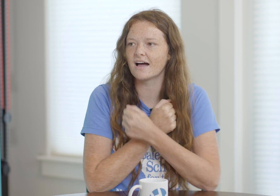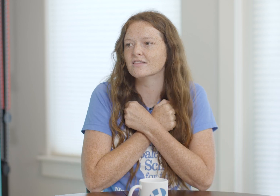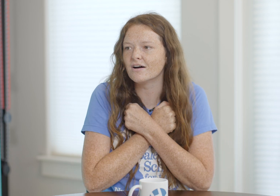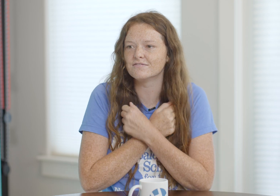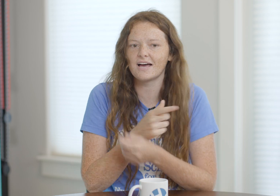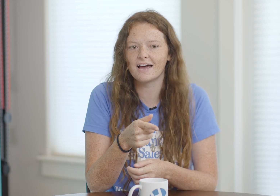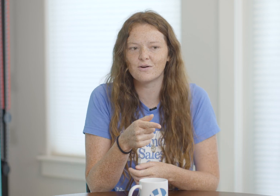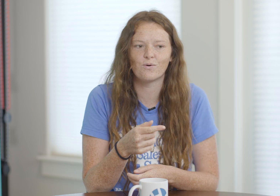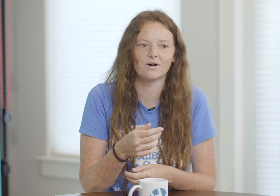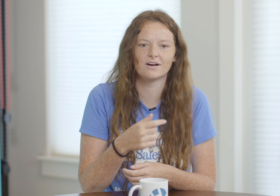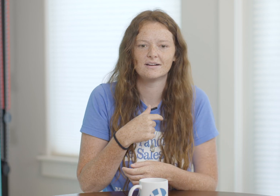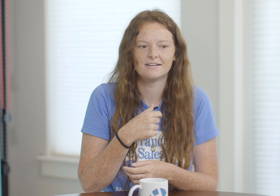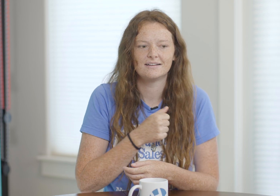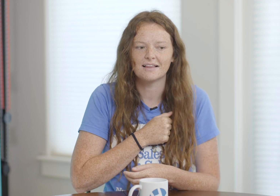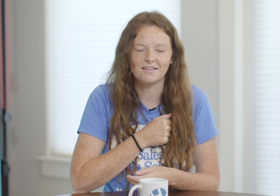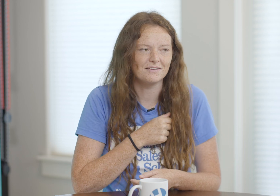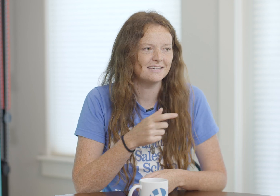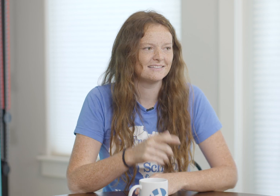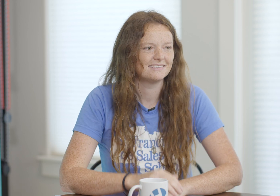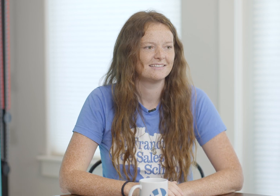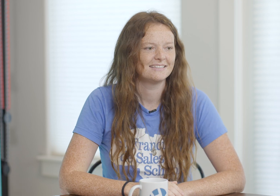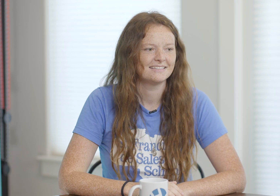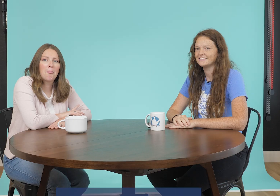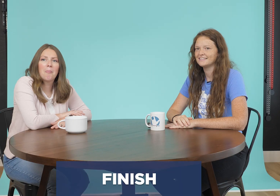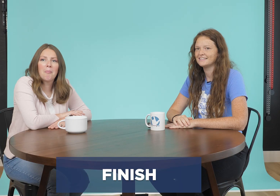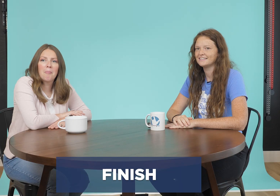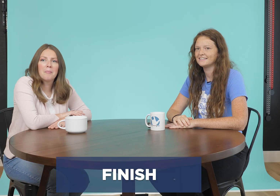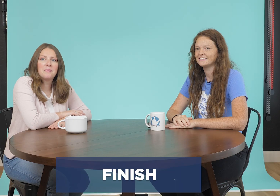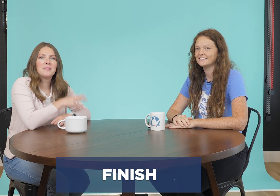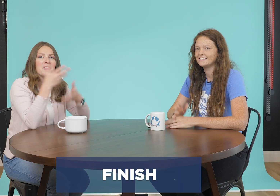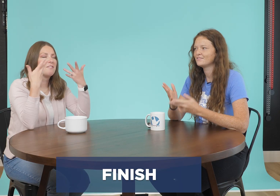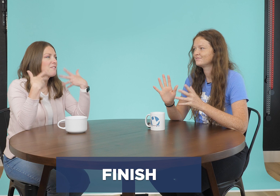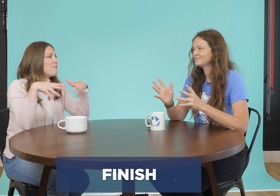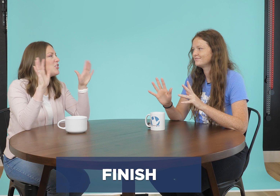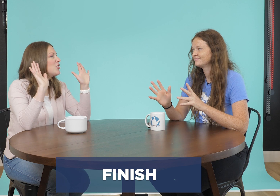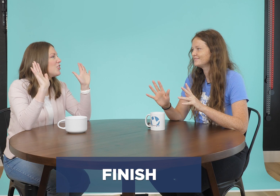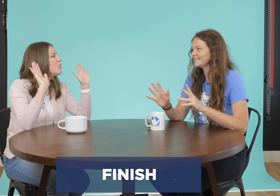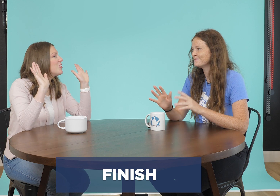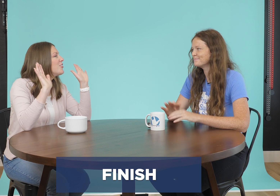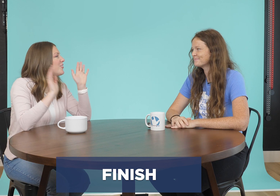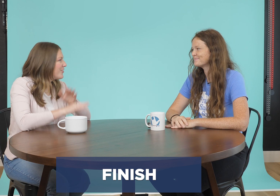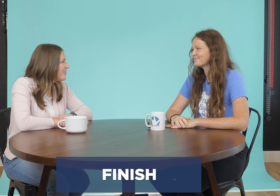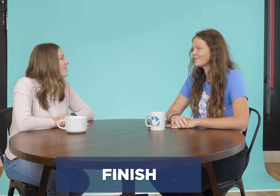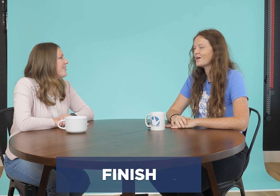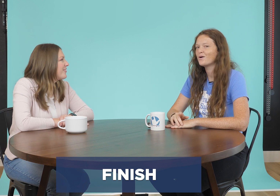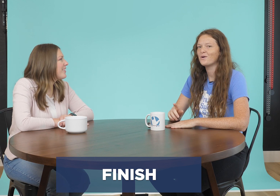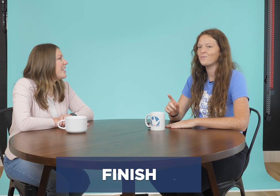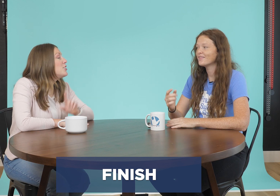I love that. Or love it. Finish. All done. Same one.